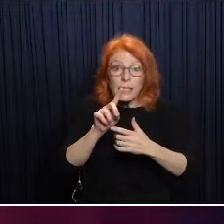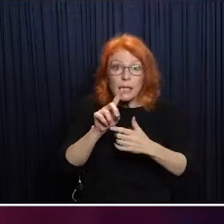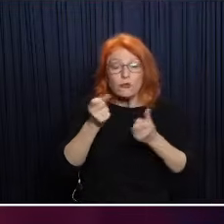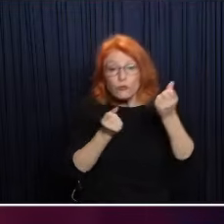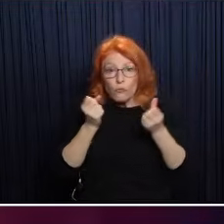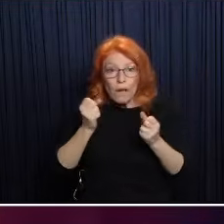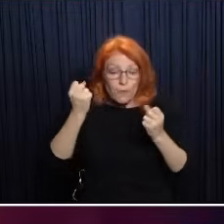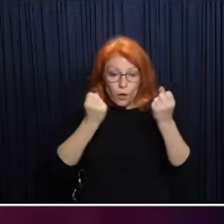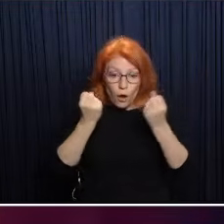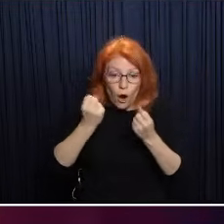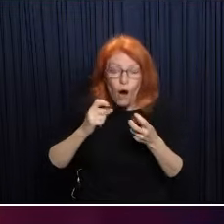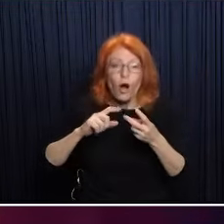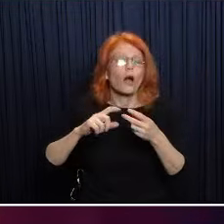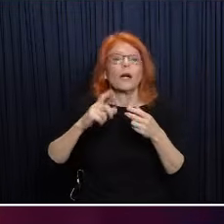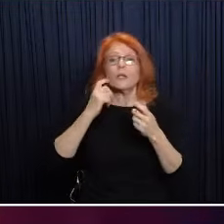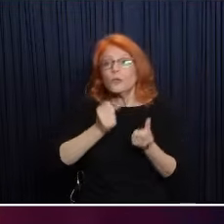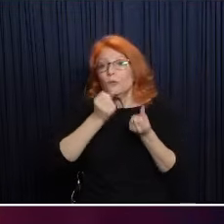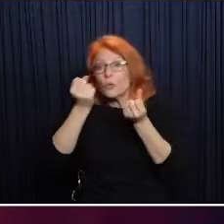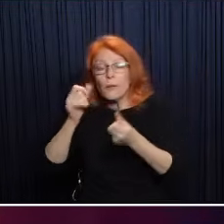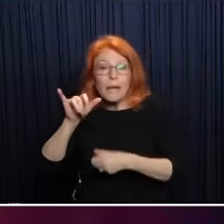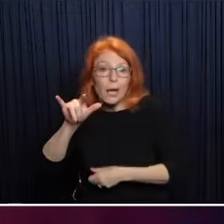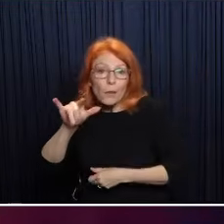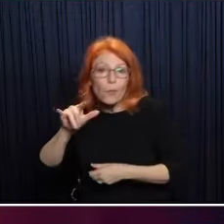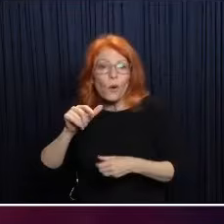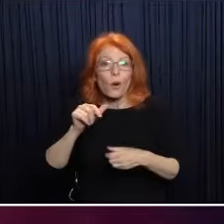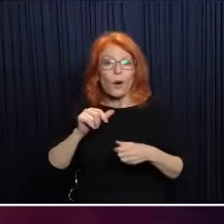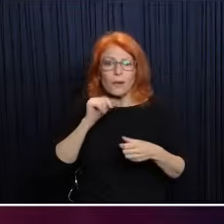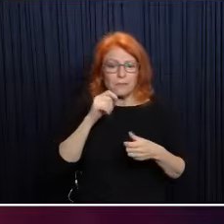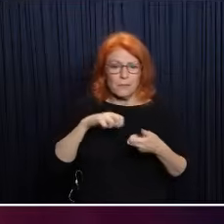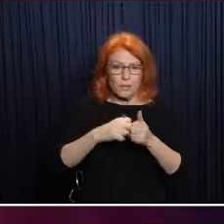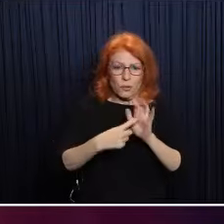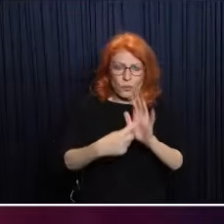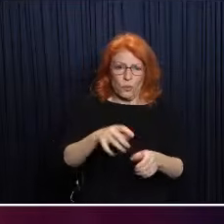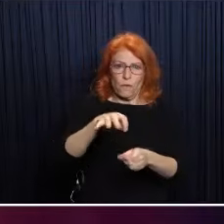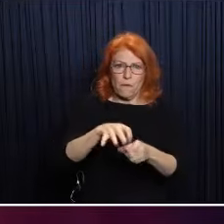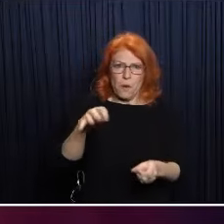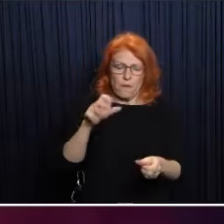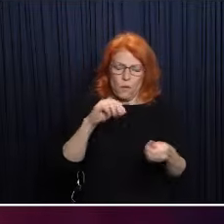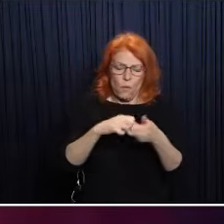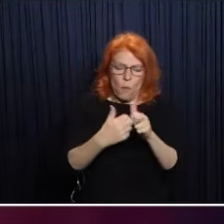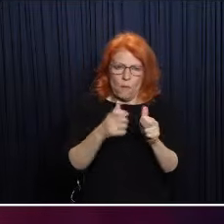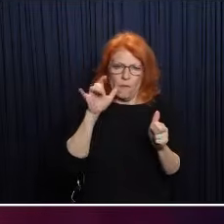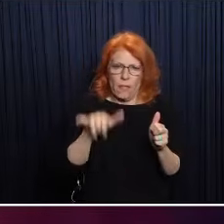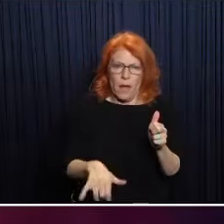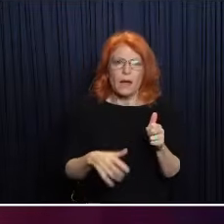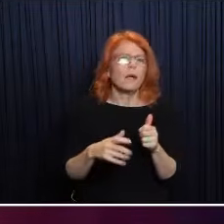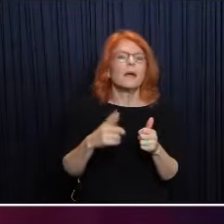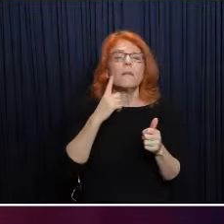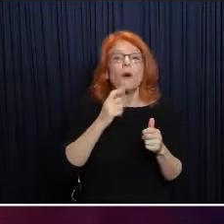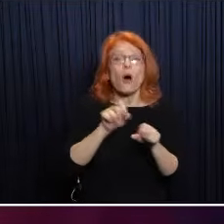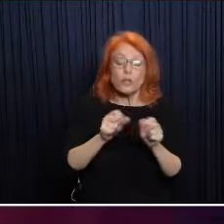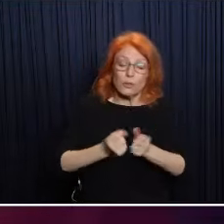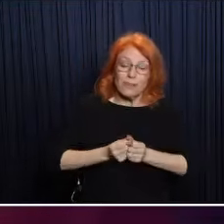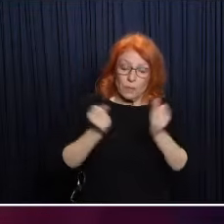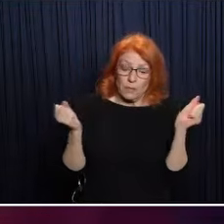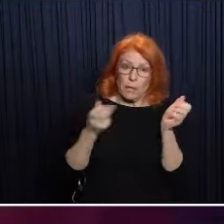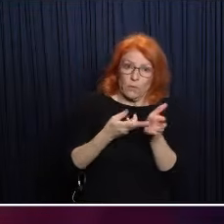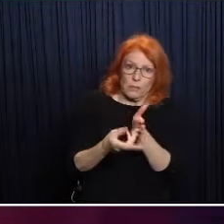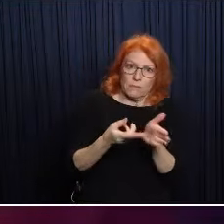END OF THE DAY WE HAVE TO SHOW I.D. TO DRIVE A CAR. WE HAVE TO SHOW I.D. TO GET TO THE AIRPORT.